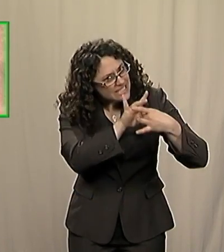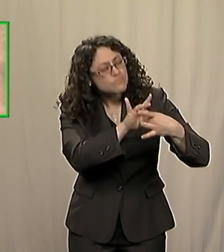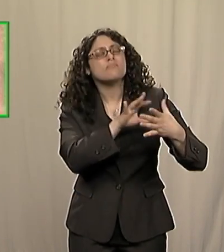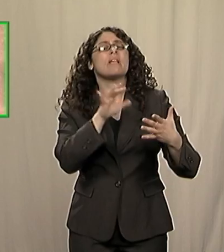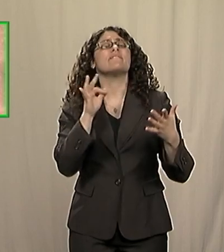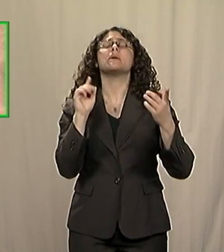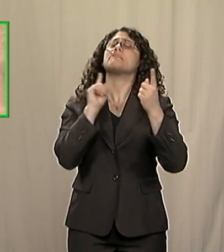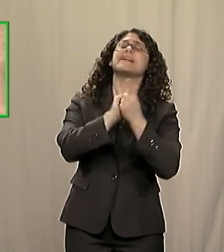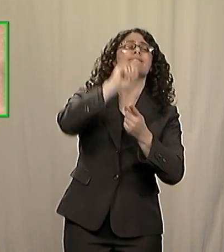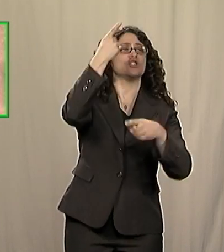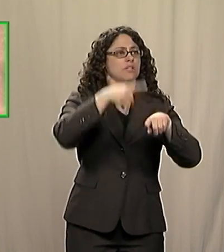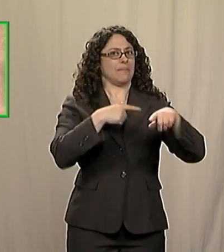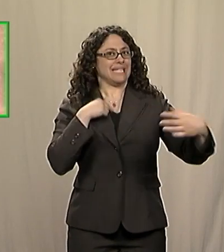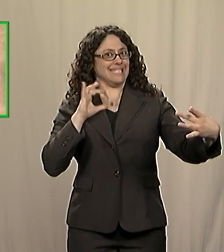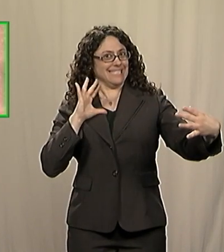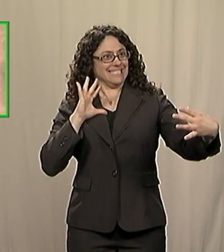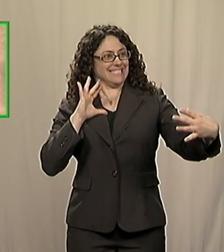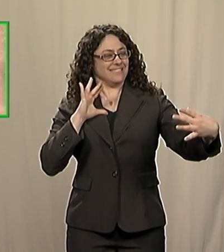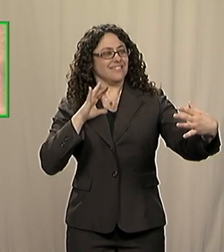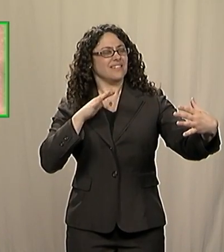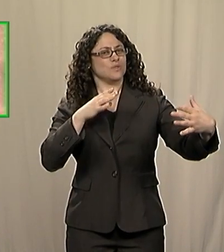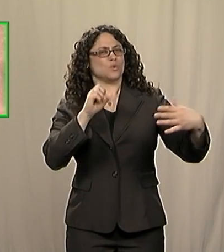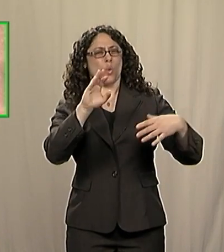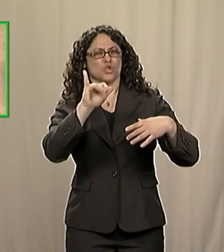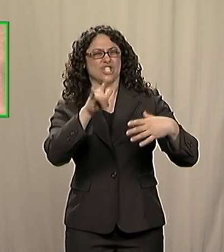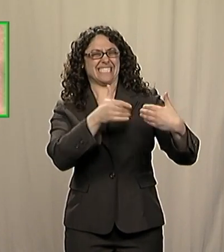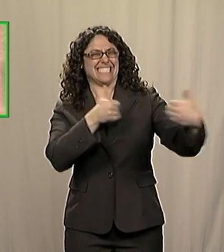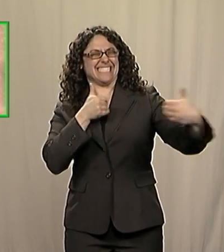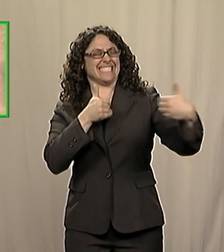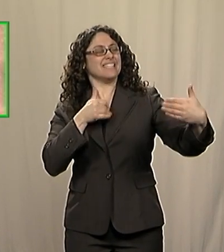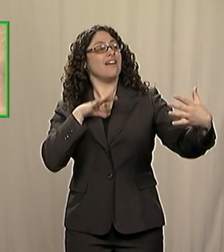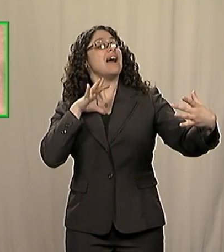One introduces oneself, they attempt to decrease